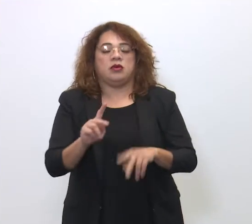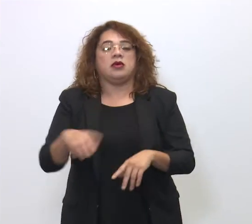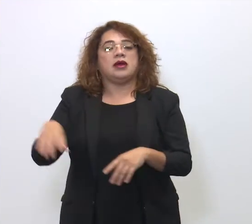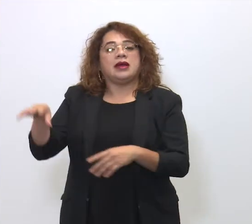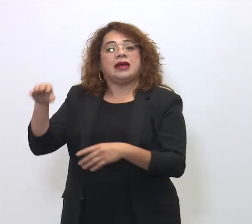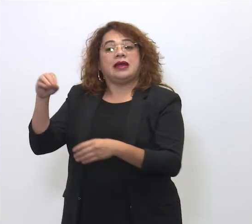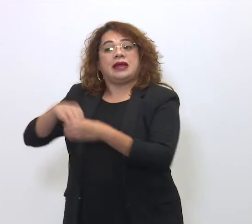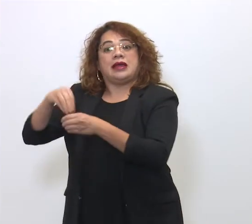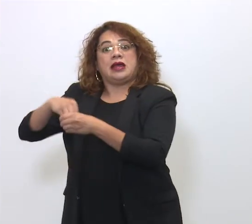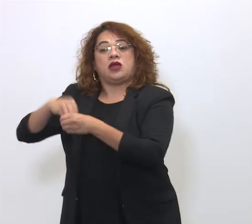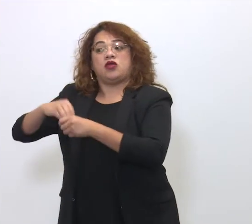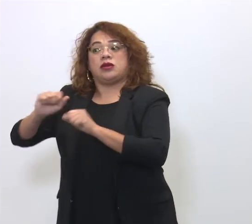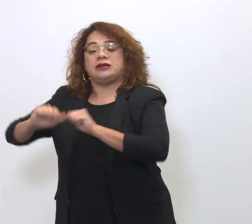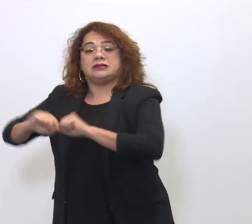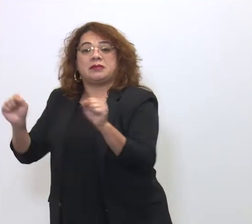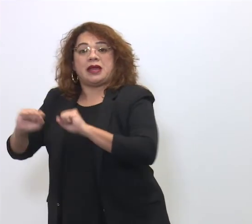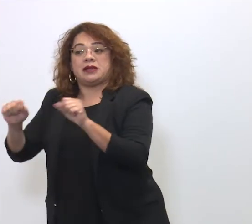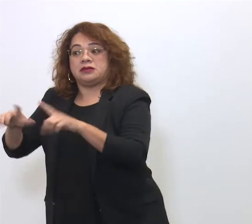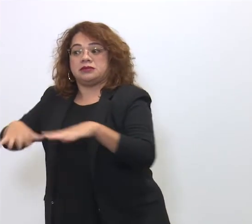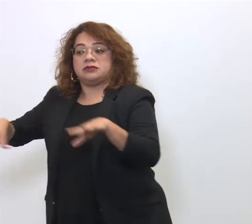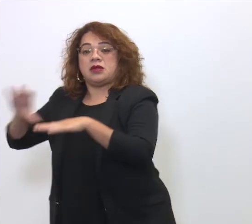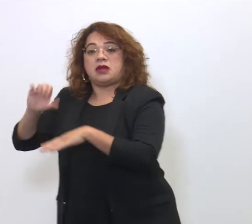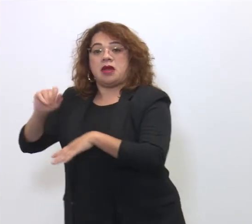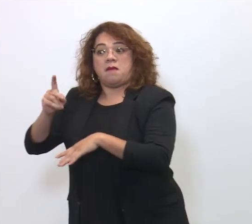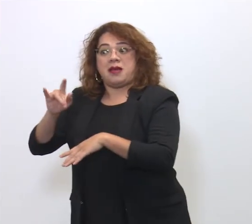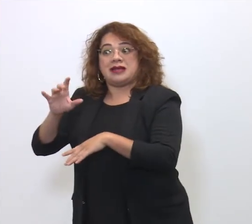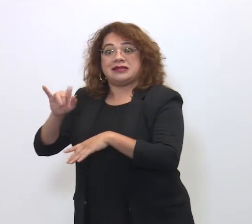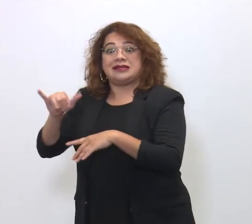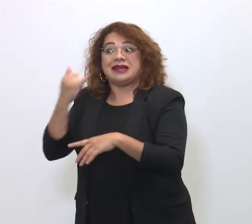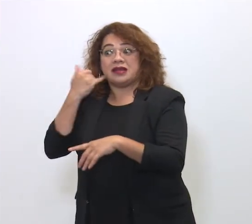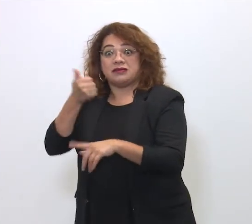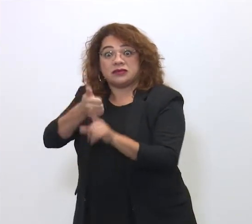if you have, if folks are actually vaccinated and that's all part of the the tiered system.